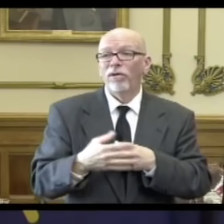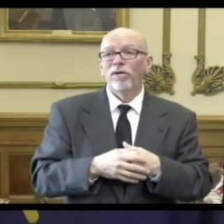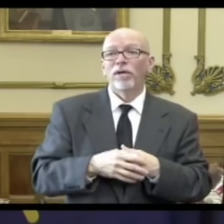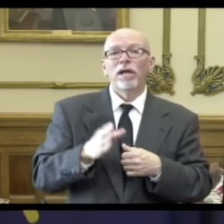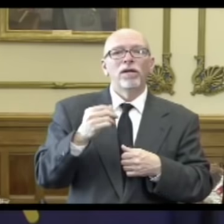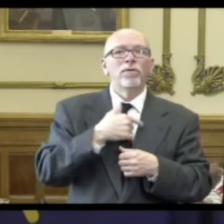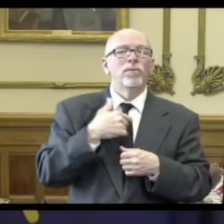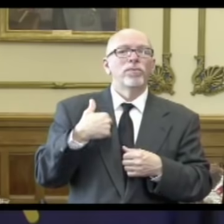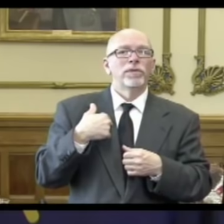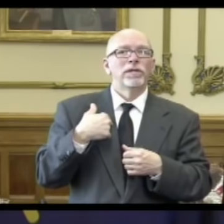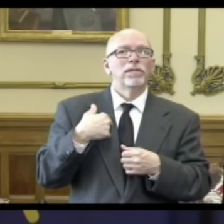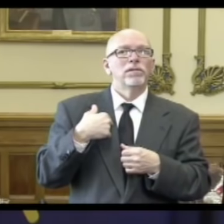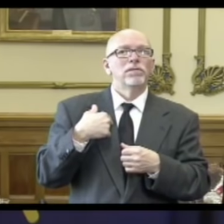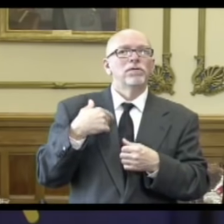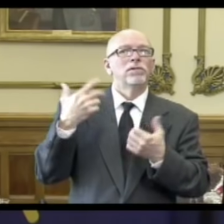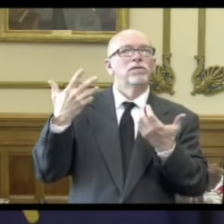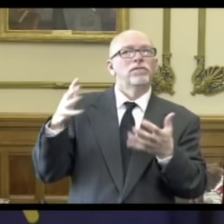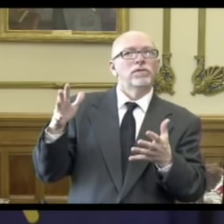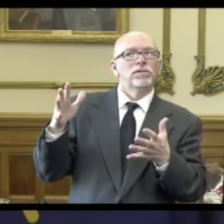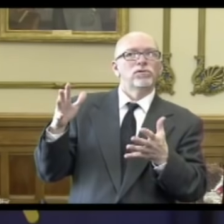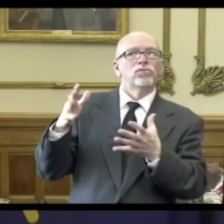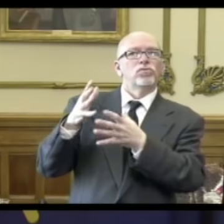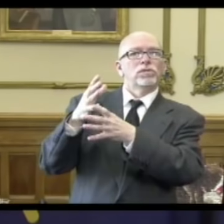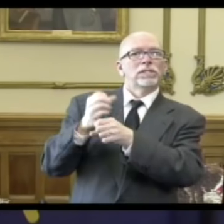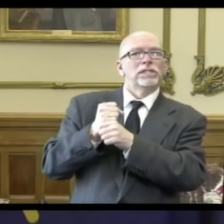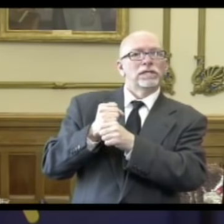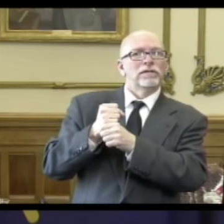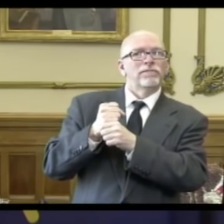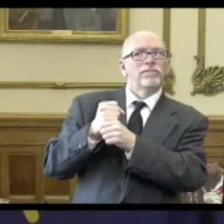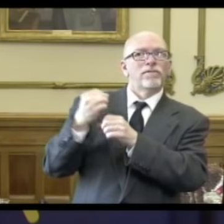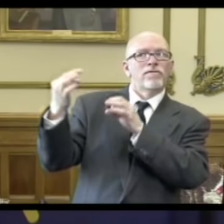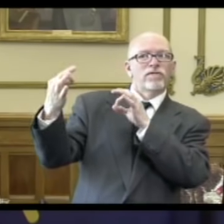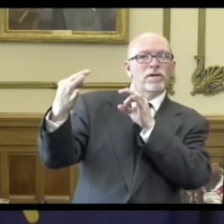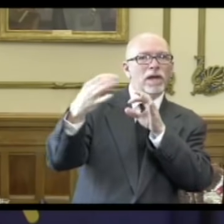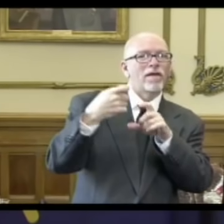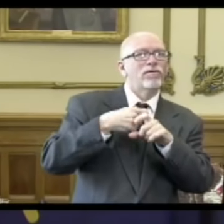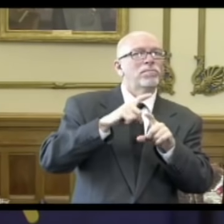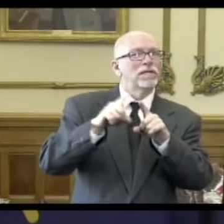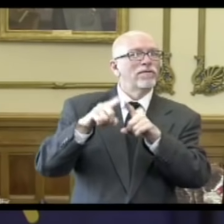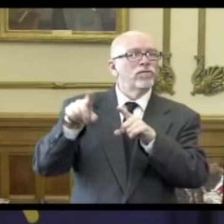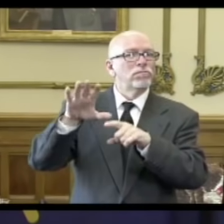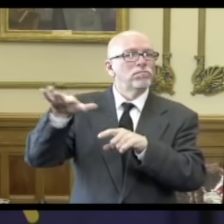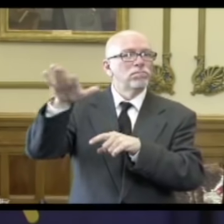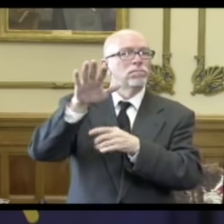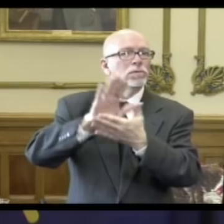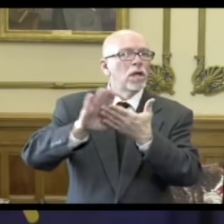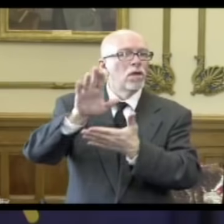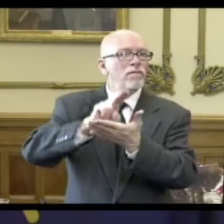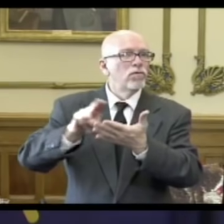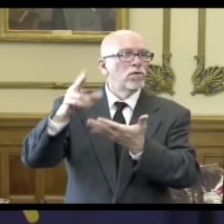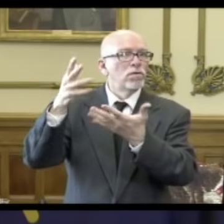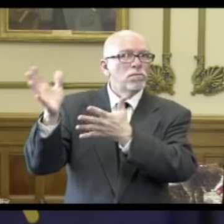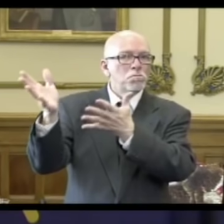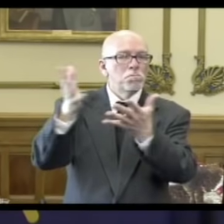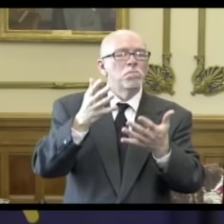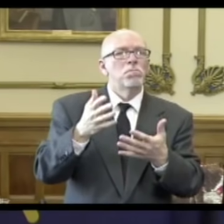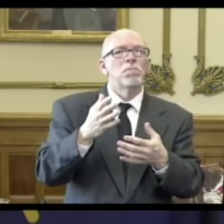THAT'S A DECISION THAT'S. NOT TOO FAR OFF IT'S IN IT'S IN THE MONTH OF MAY THAT WE'RE GOING TO HAVE TO MAKE THAT